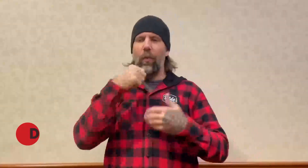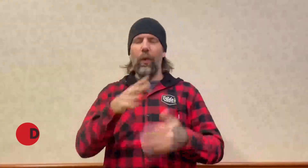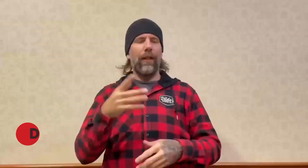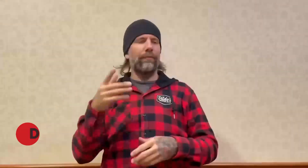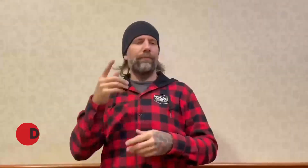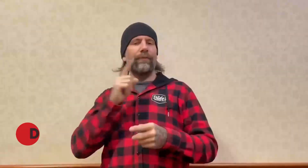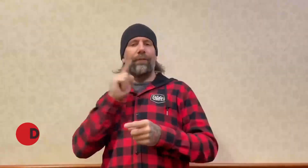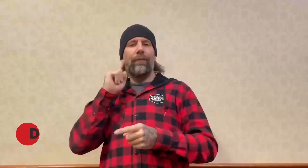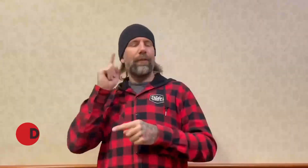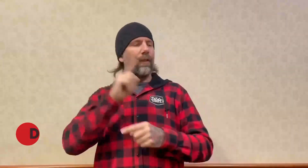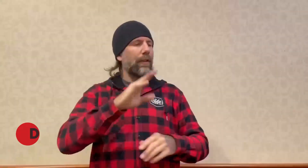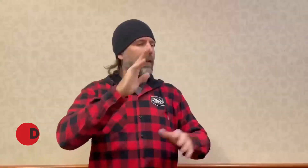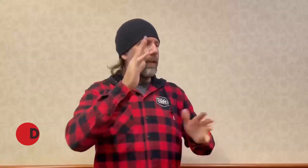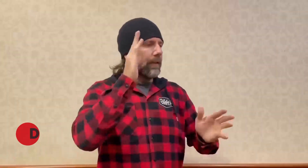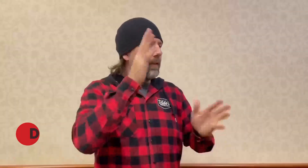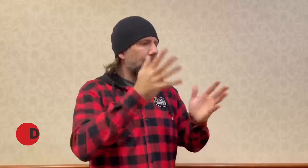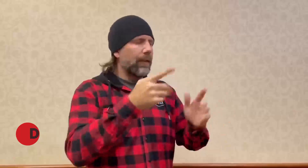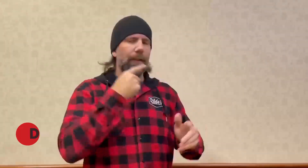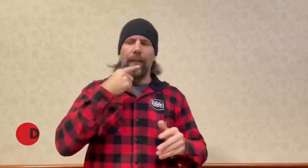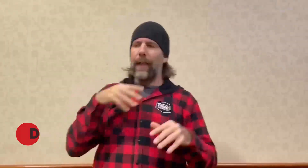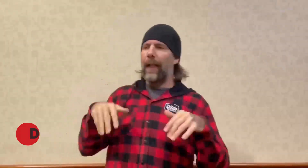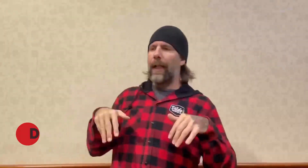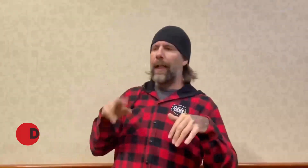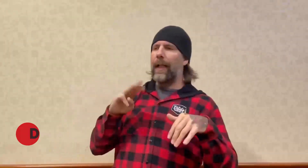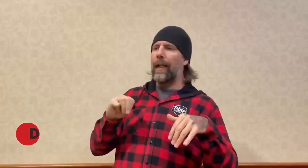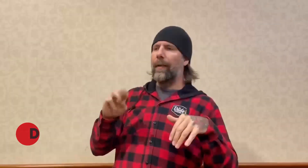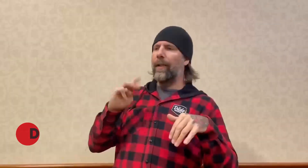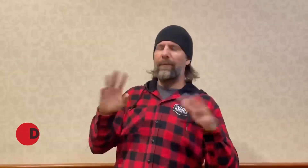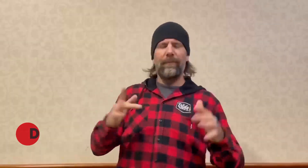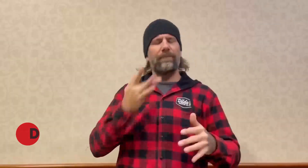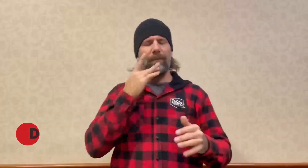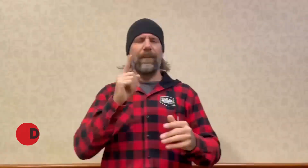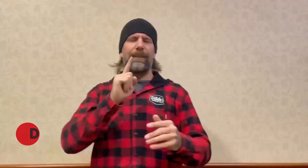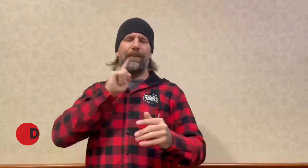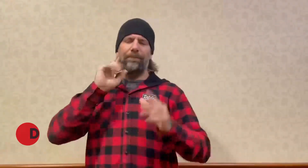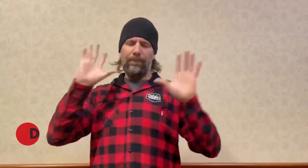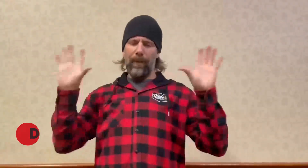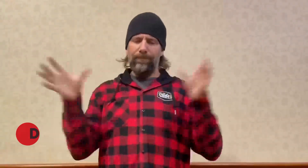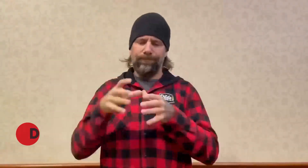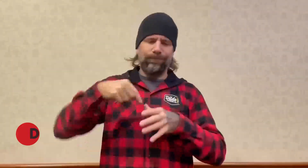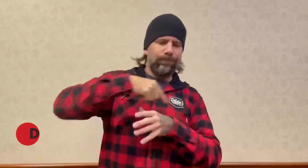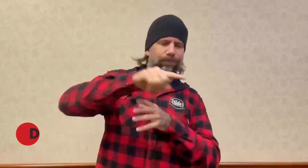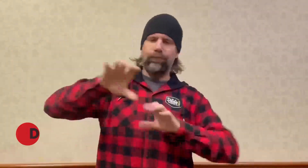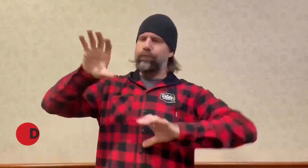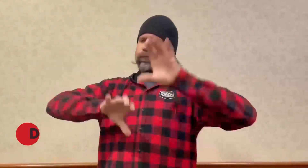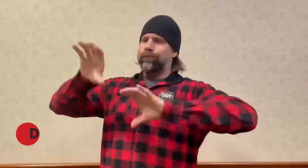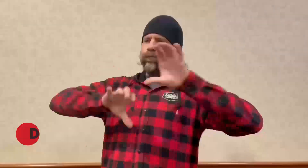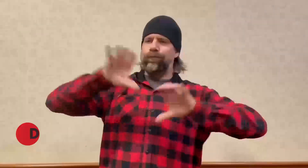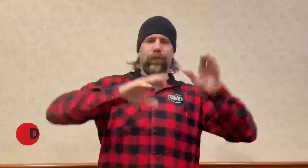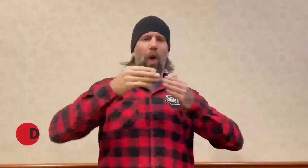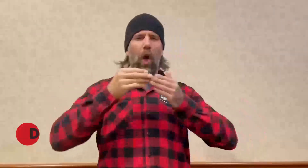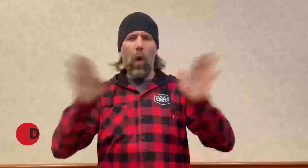unlike Deaf people trying to communicate with hearing businesses and facing barriers. We rather it be Deaf-inclusive and to be able to communicate freely with open minds.